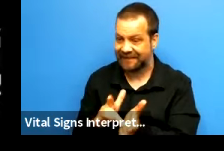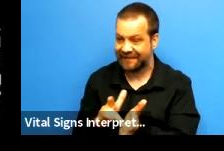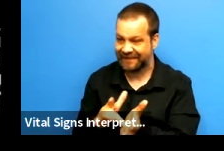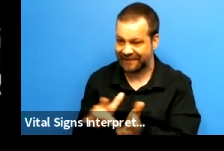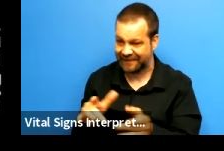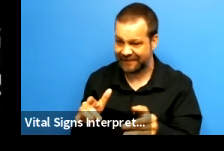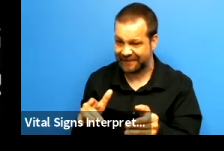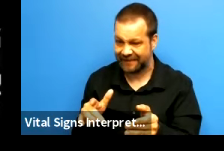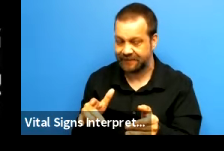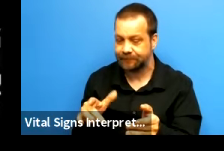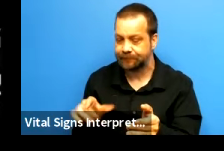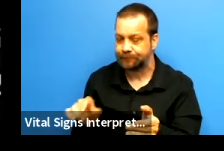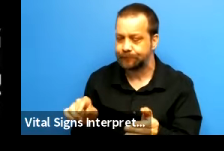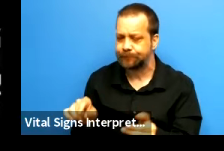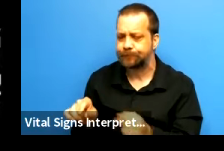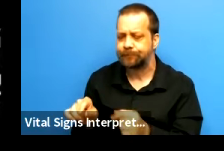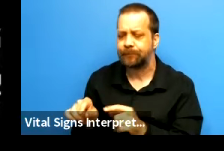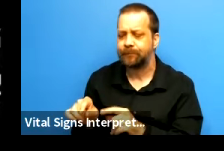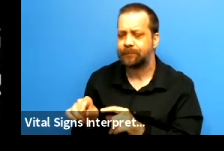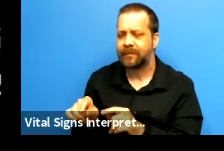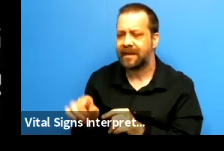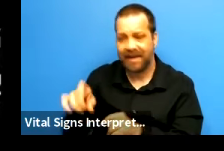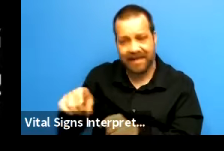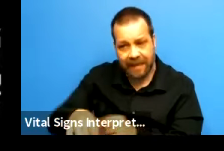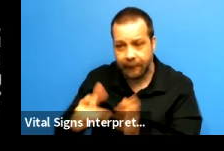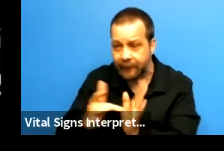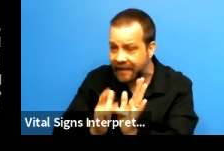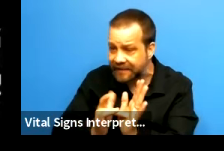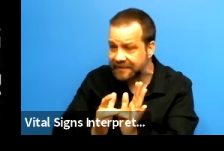now if I need any type of medication for the family,